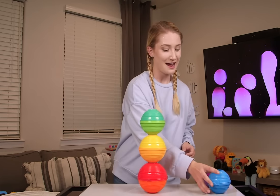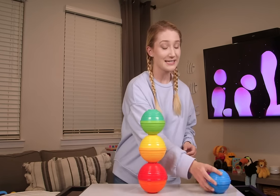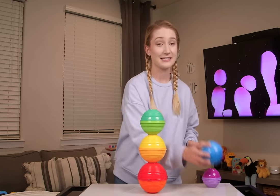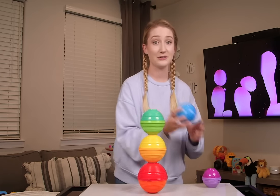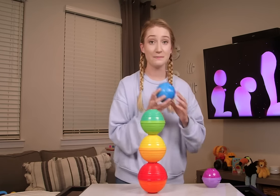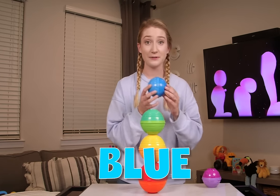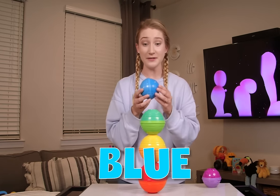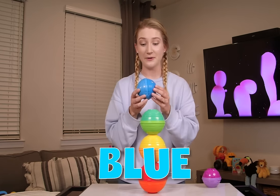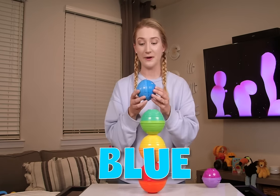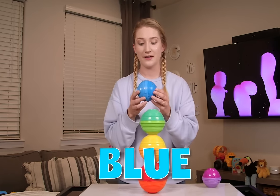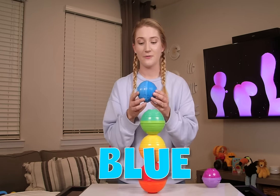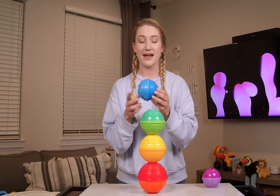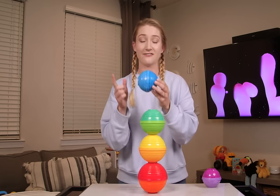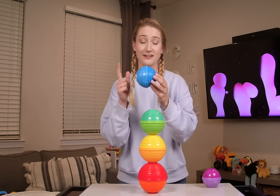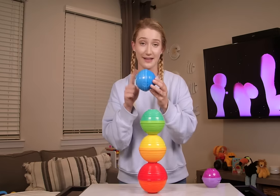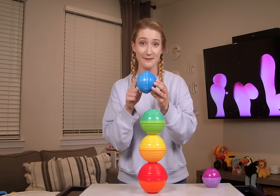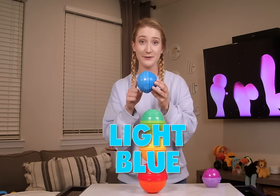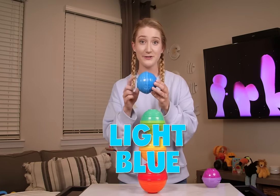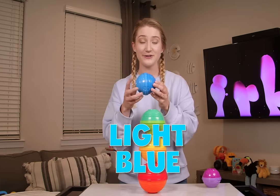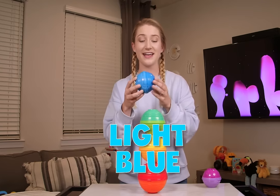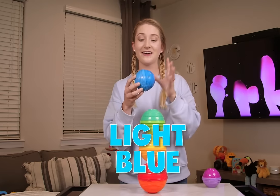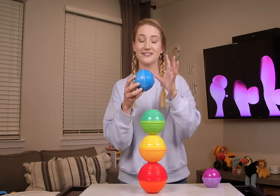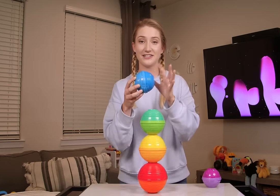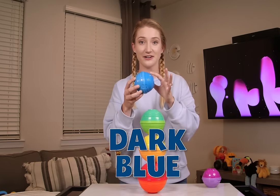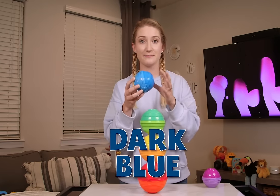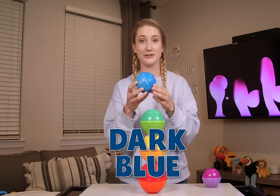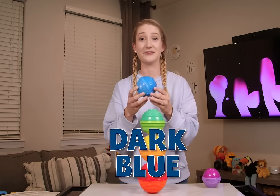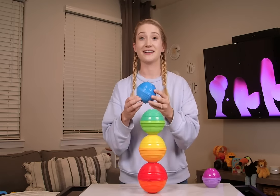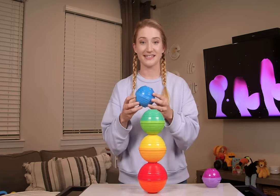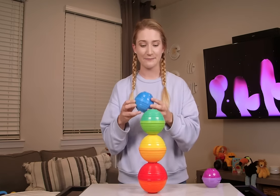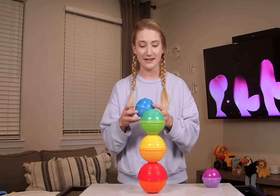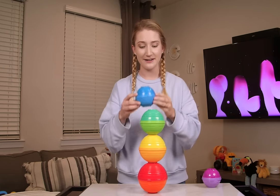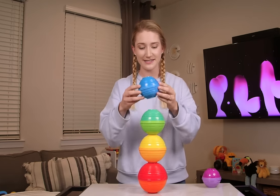Now let's do the blue. We have our light blue and our dark blue. Let's put it on top.